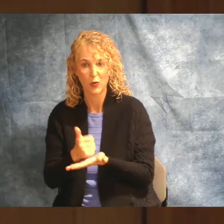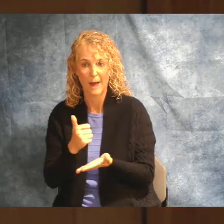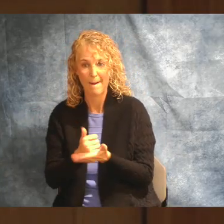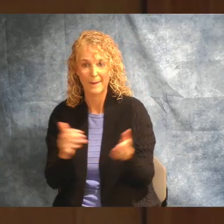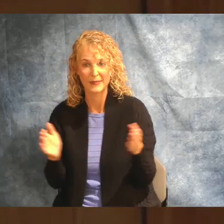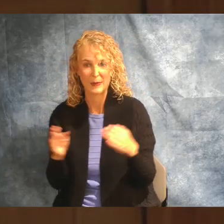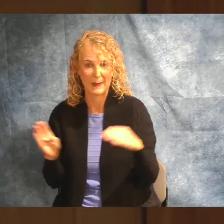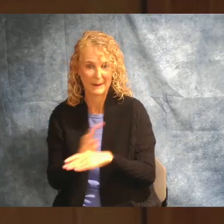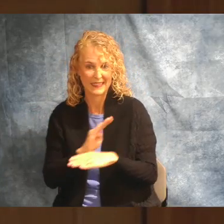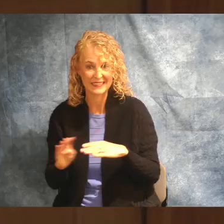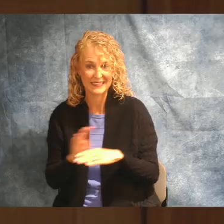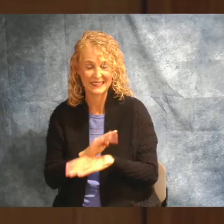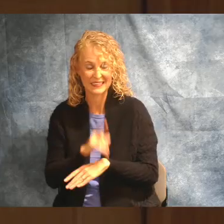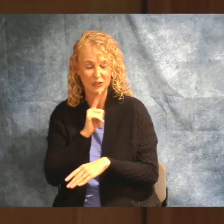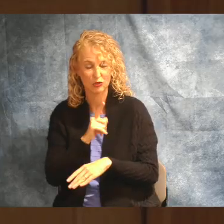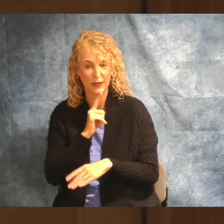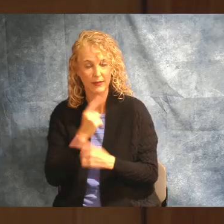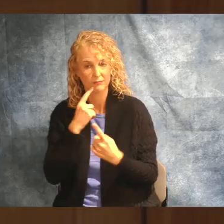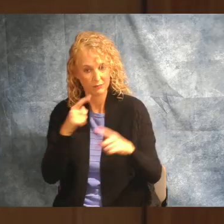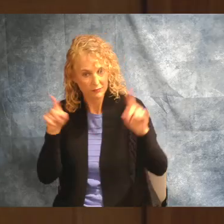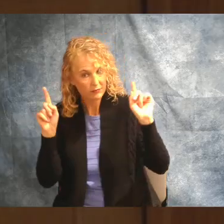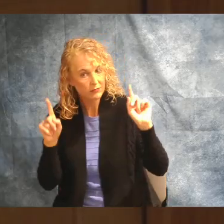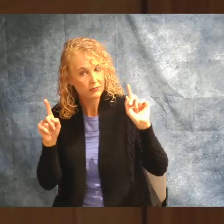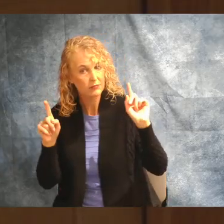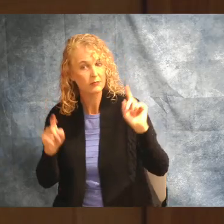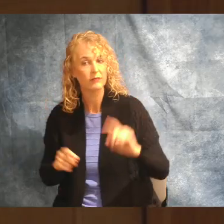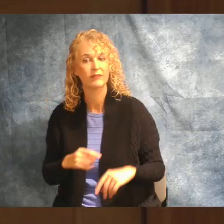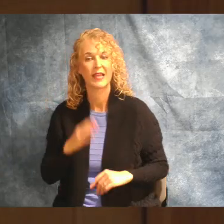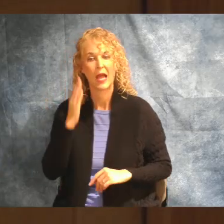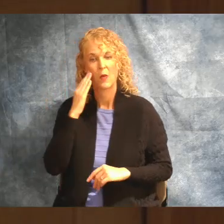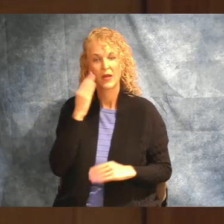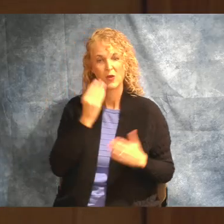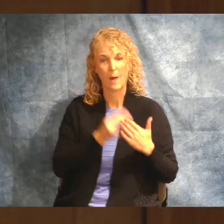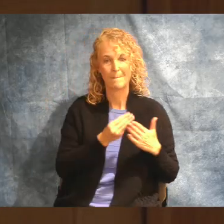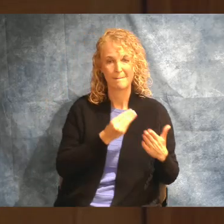in a productive way. Um, we did take money from another pot. I did want to recognize that